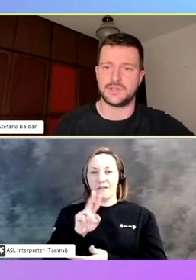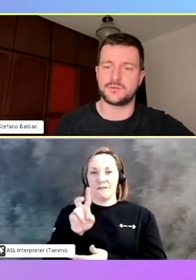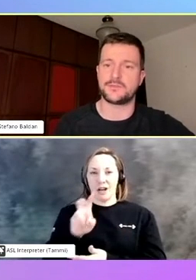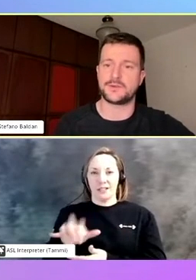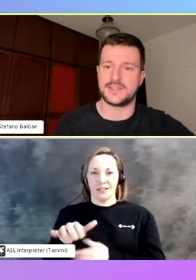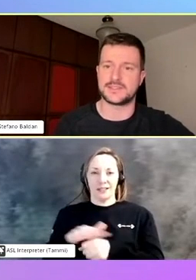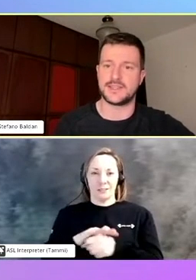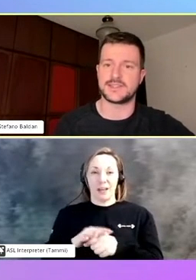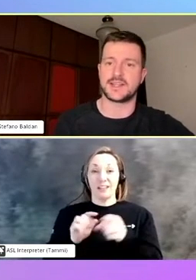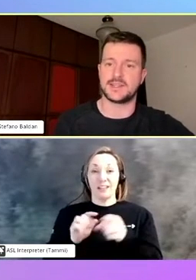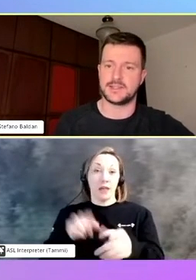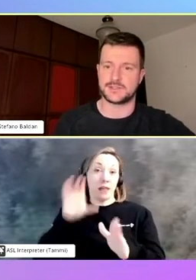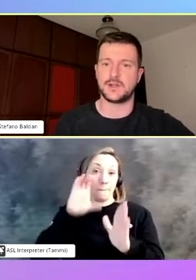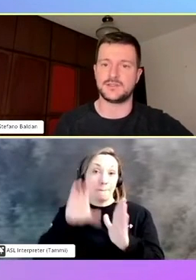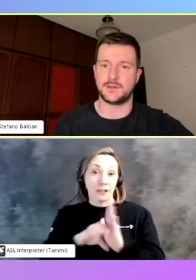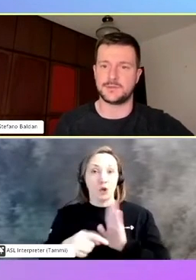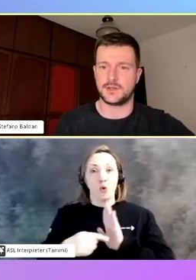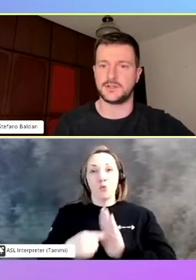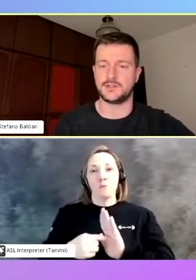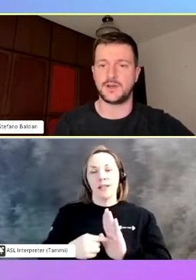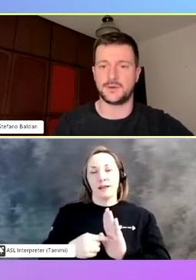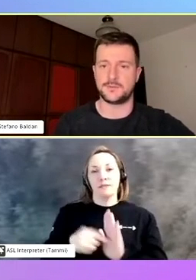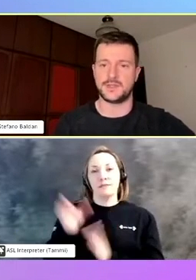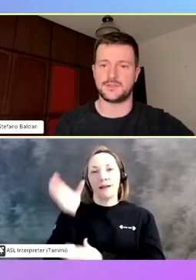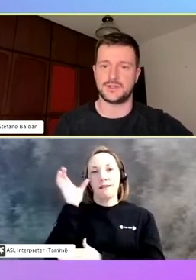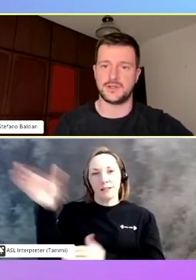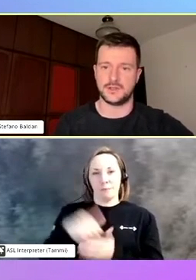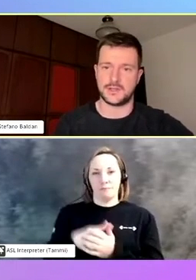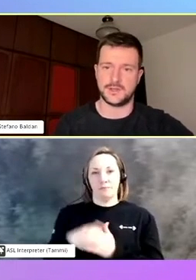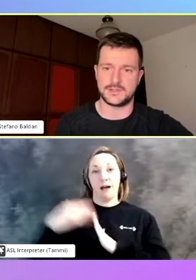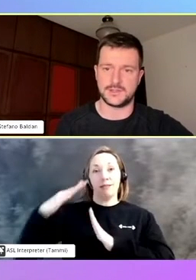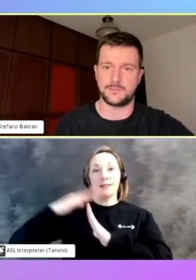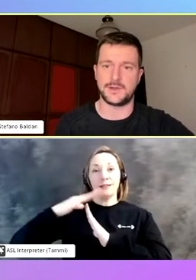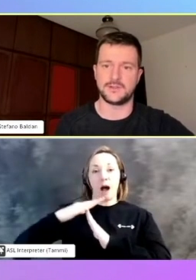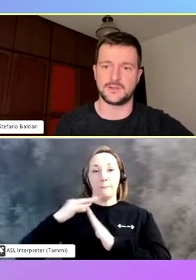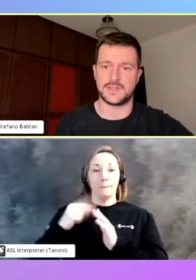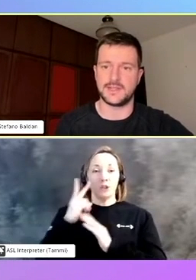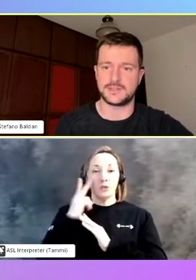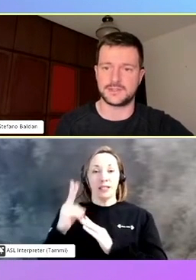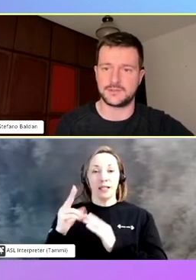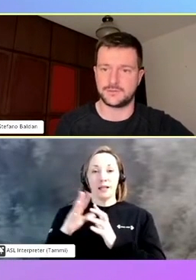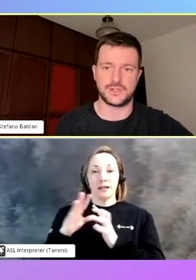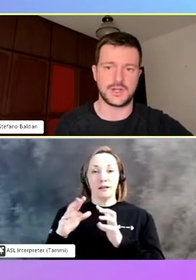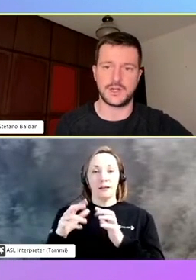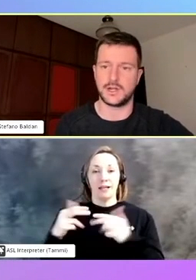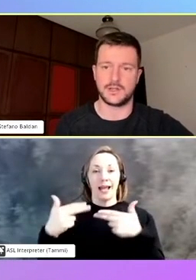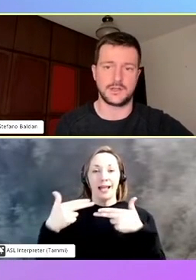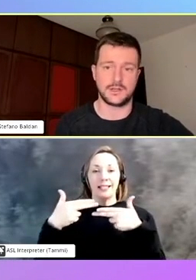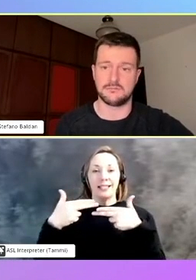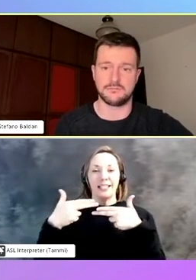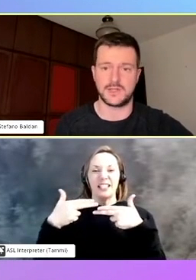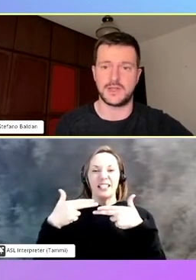is that we understand that teams include people of all sorts of different backgrounds, experiences